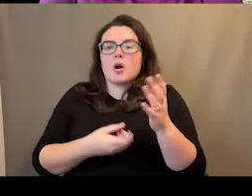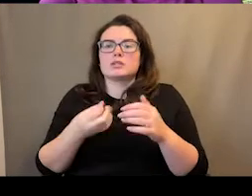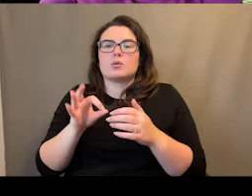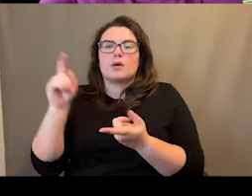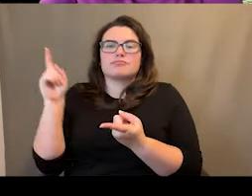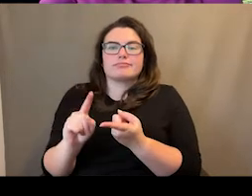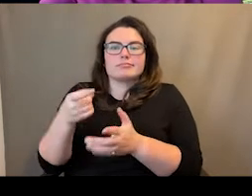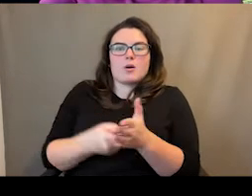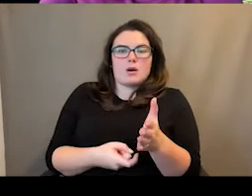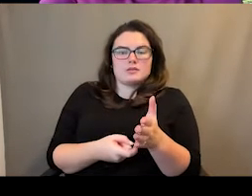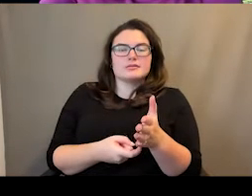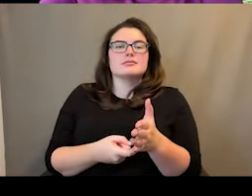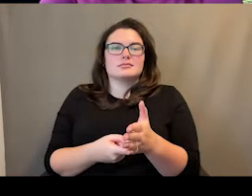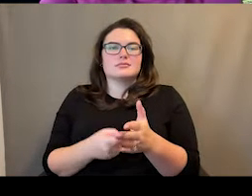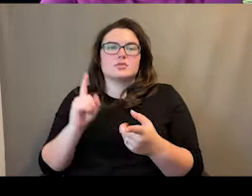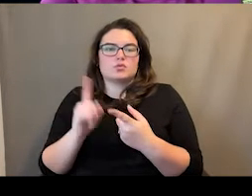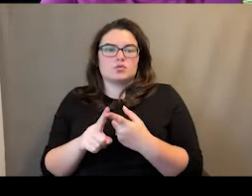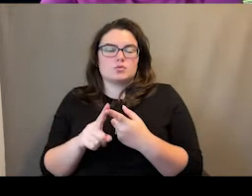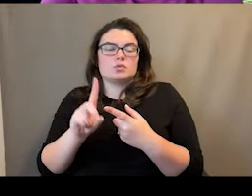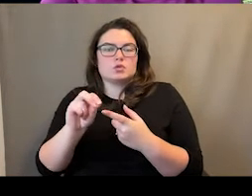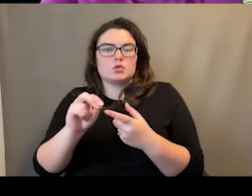to conduct dissertation research